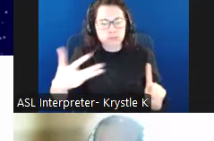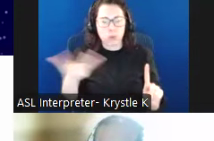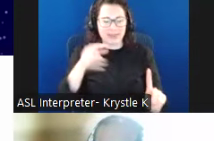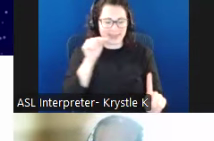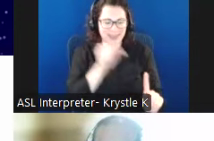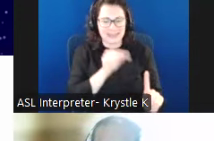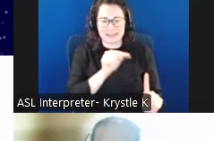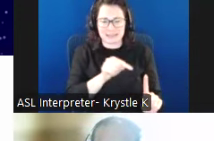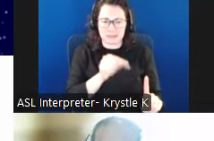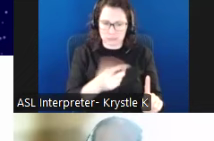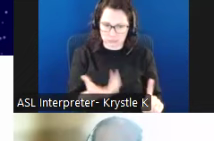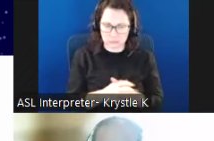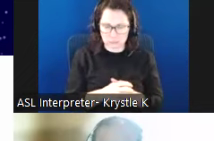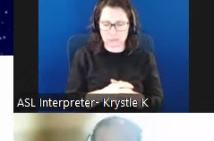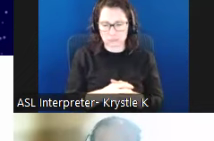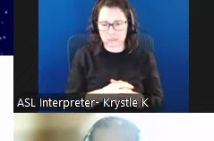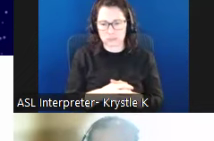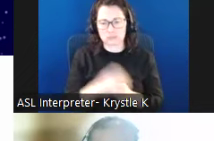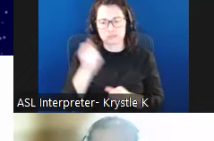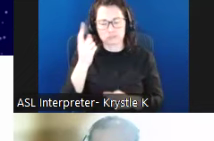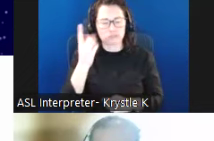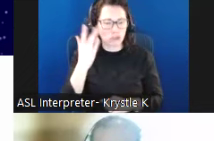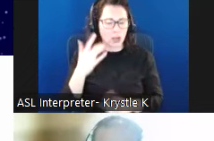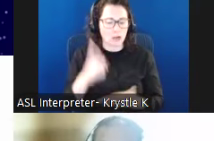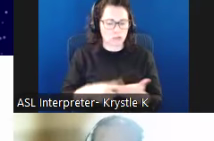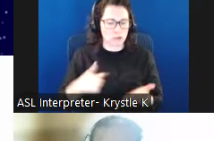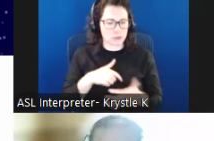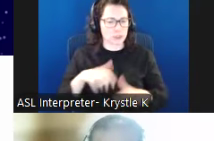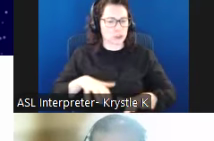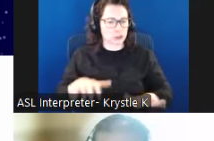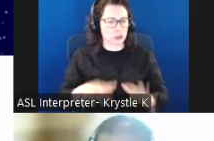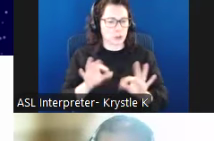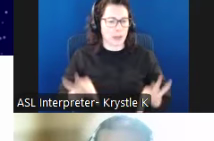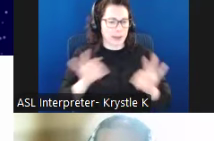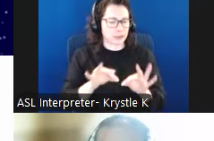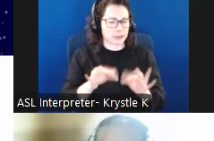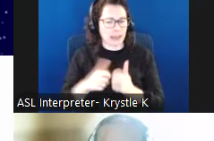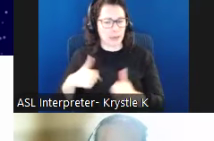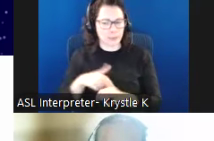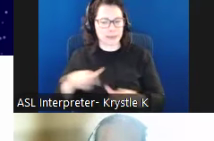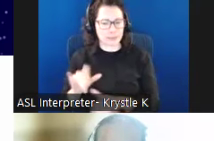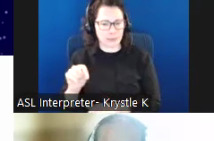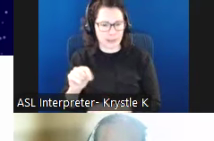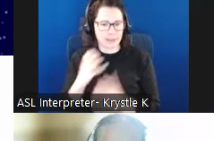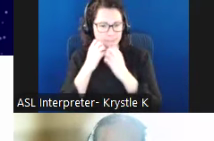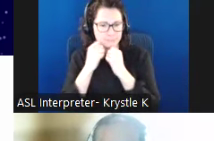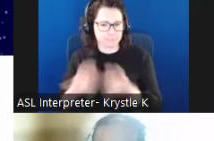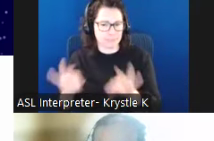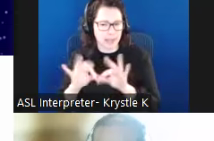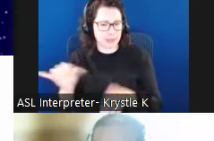um why what we do matters and and how we